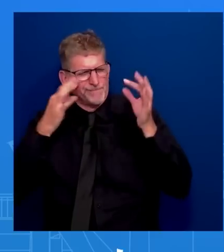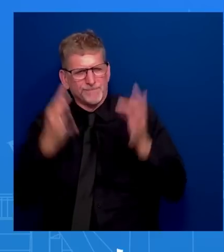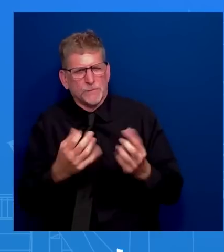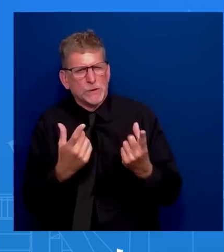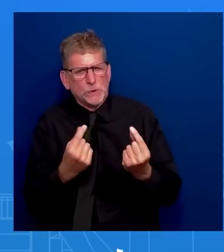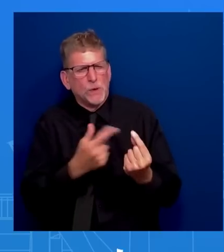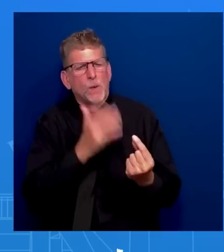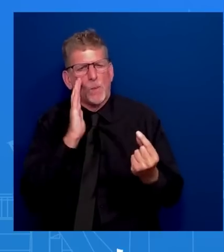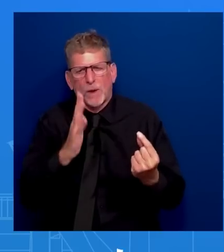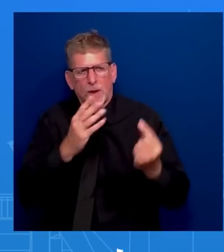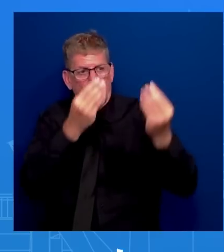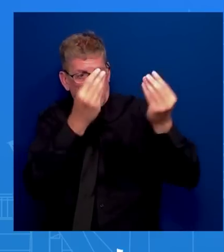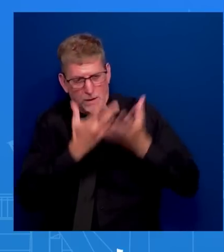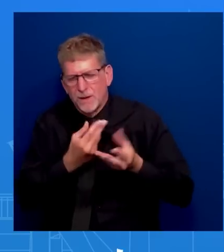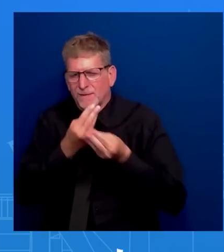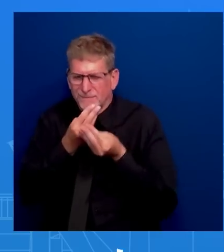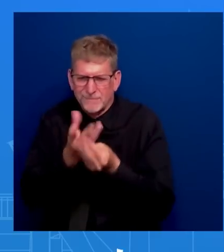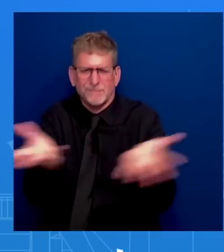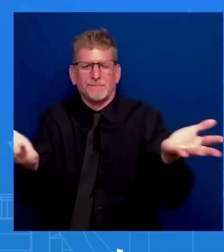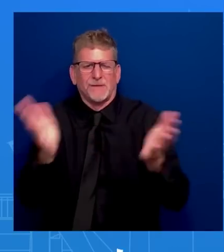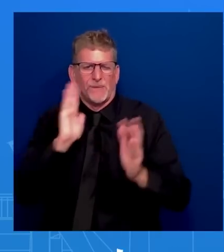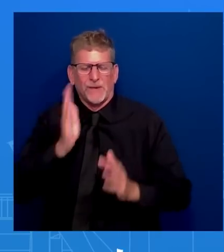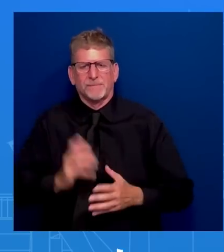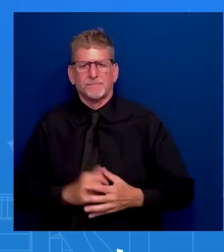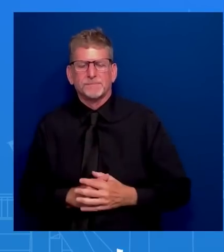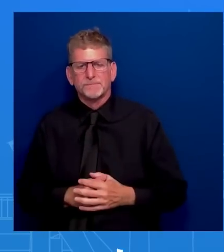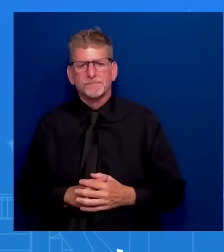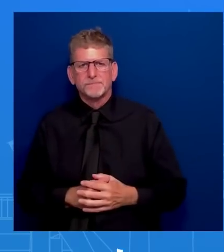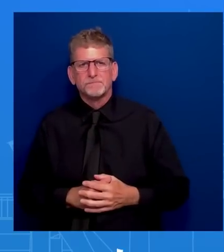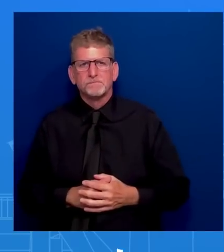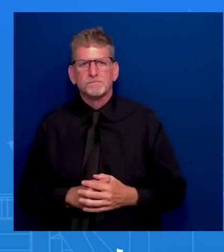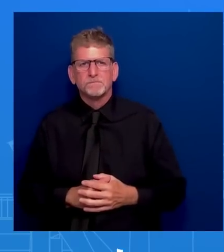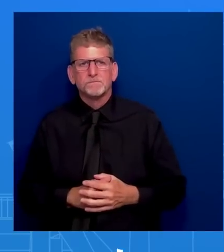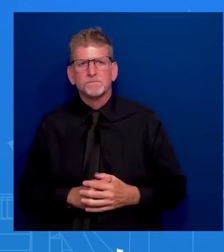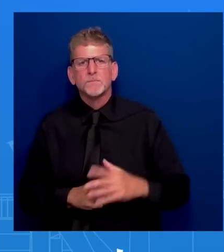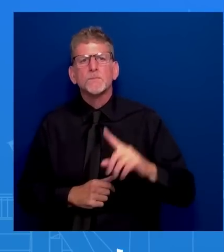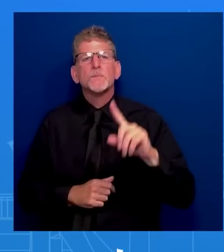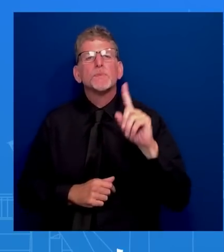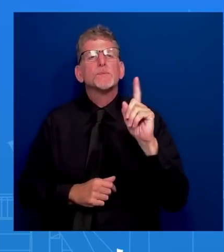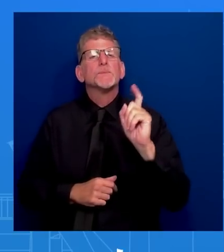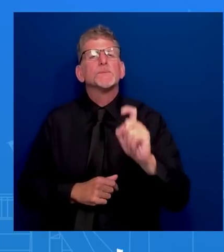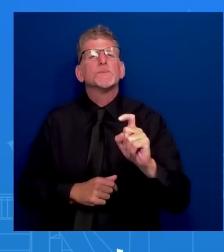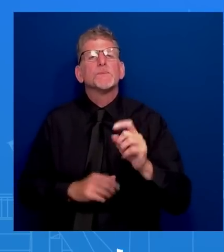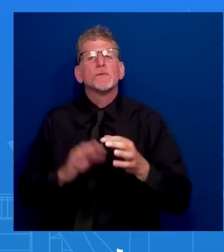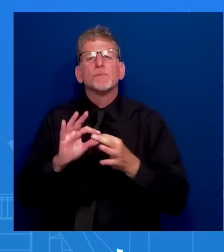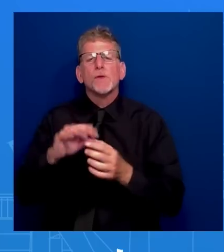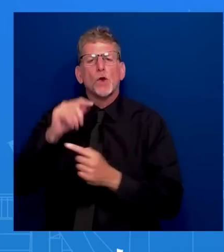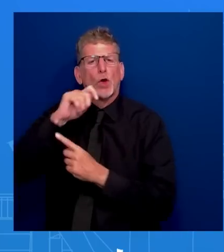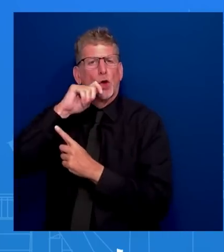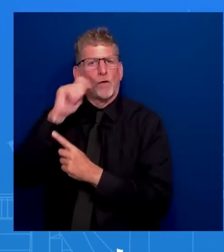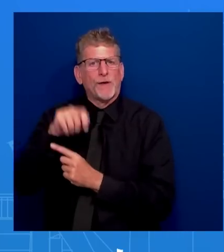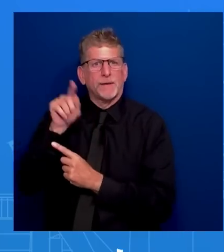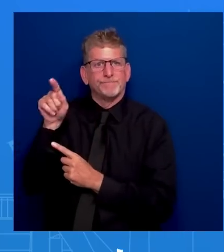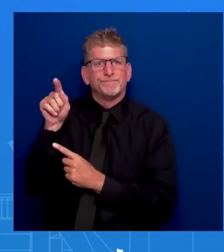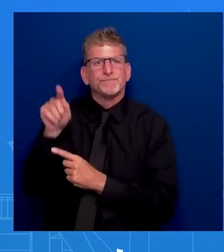What is the White House understanding of the situation at the Zaporizhzhia Nuclear Power Plant? Ms. Jean-Pierre: The -- which -- which power plant?